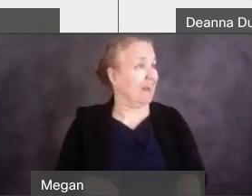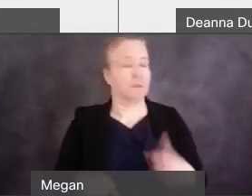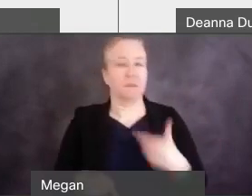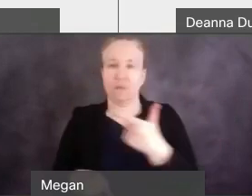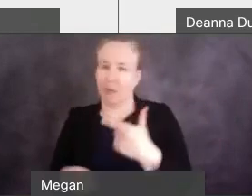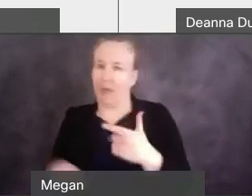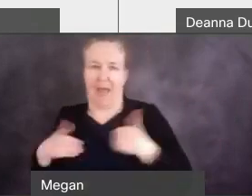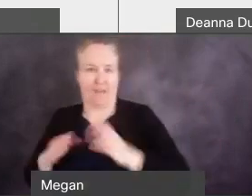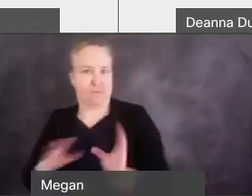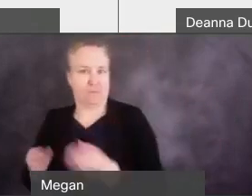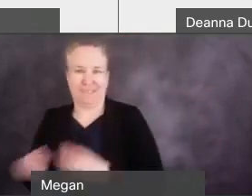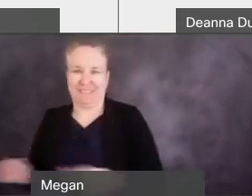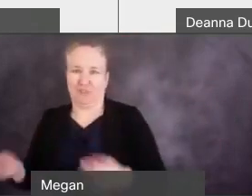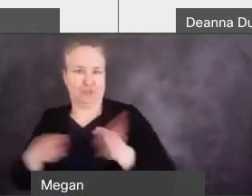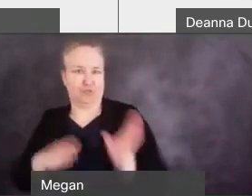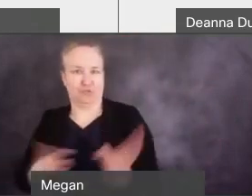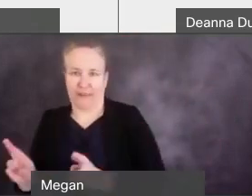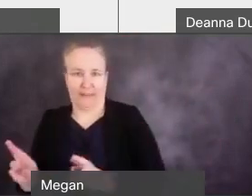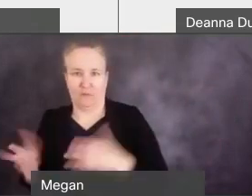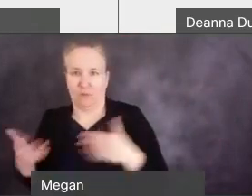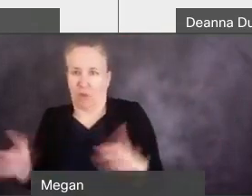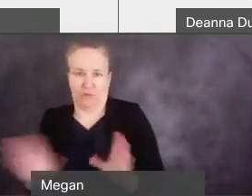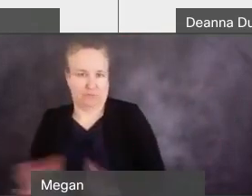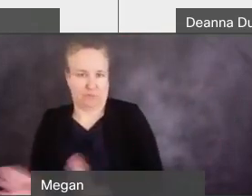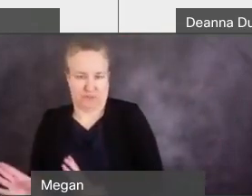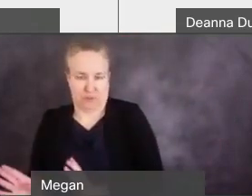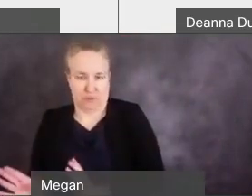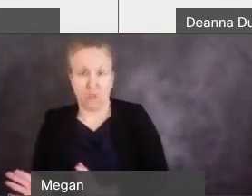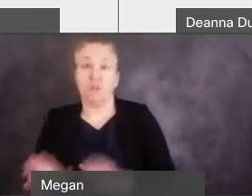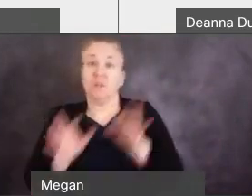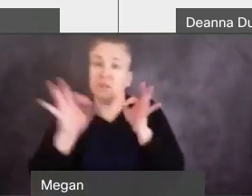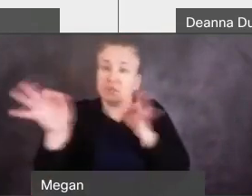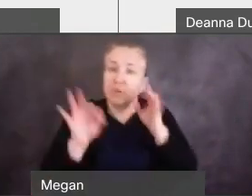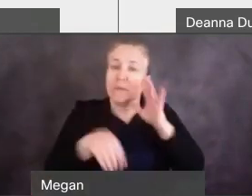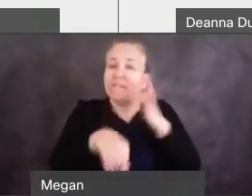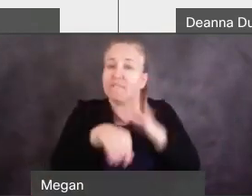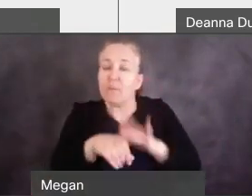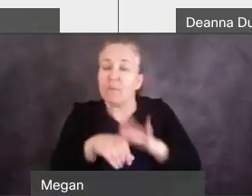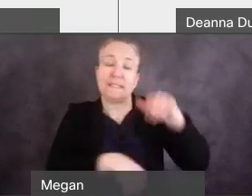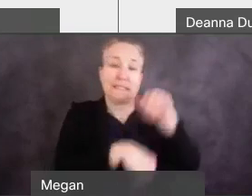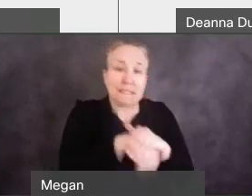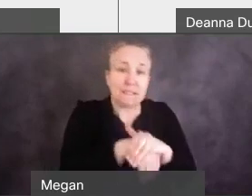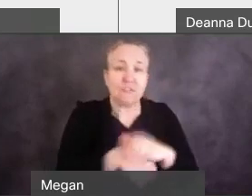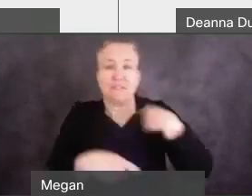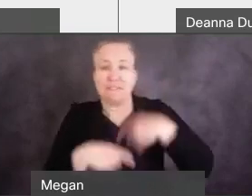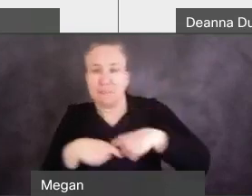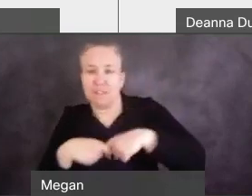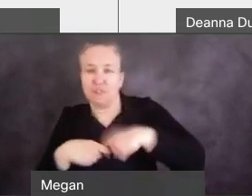Program guidelines and instructions will be available in English, Spanish, and Korean. This is